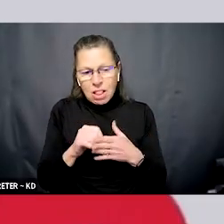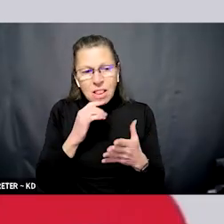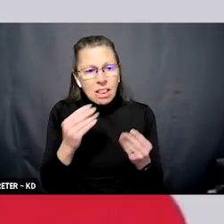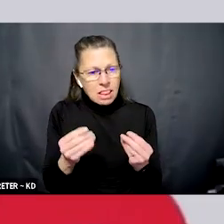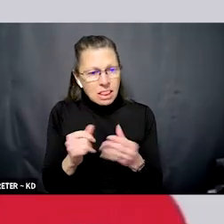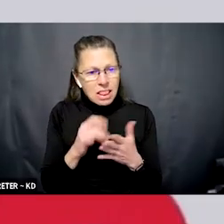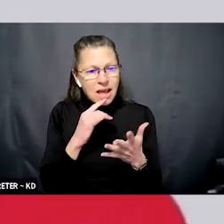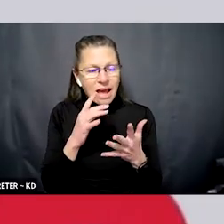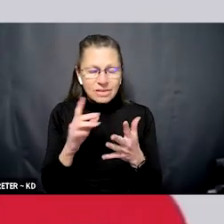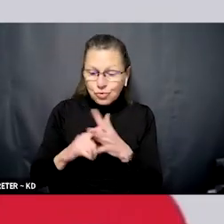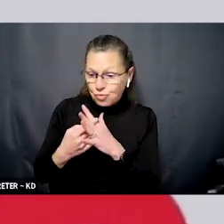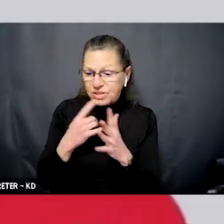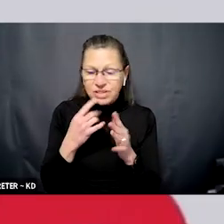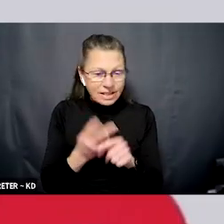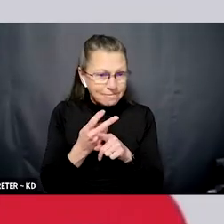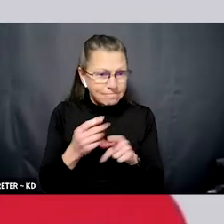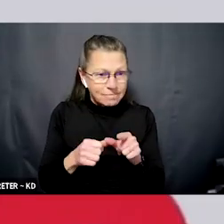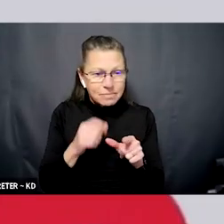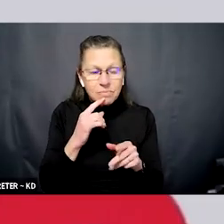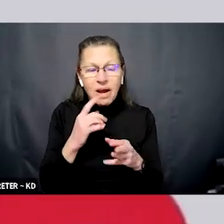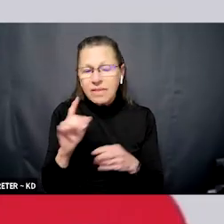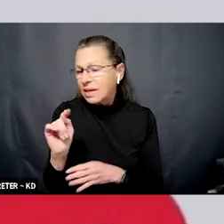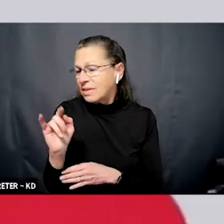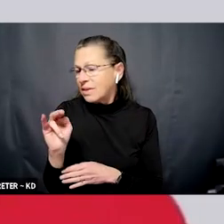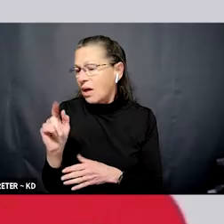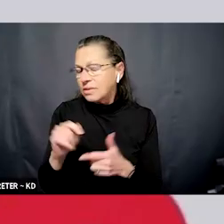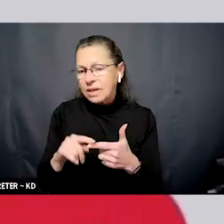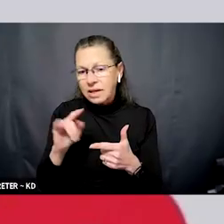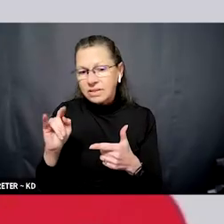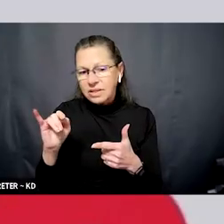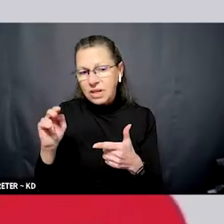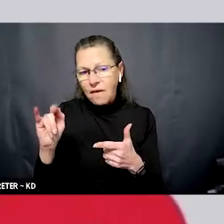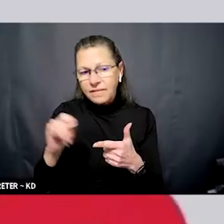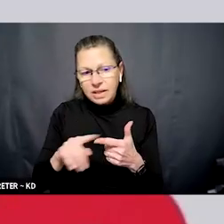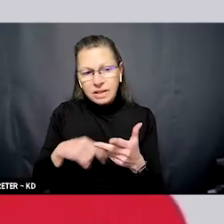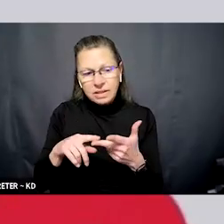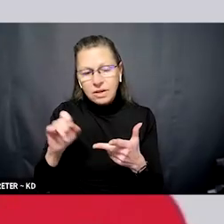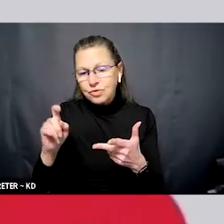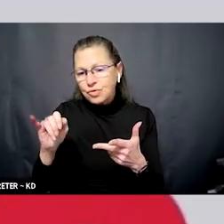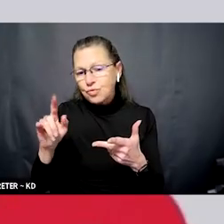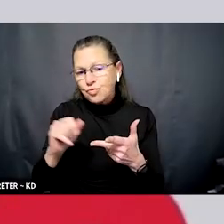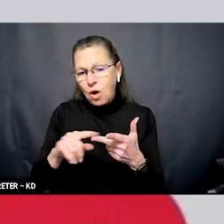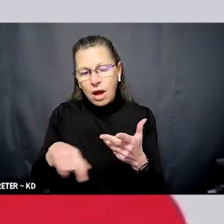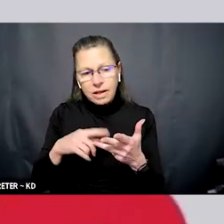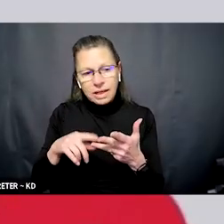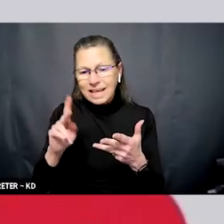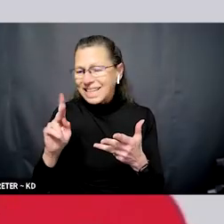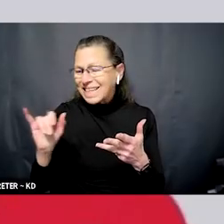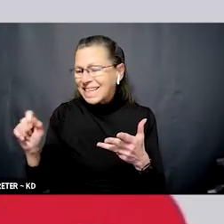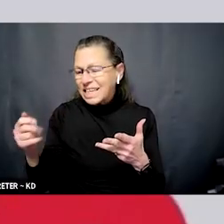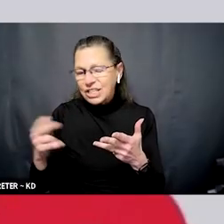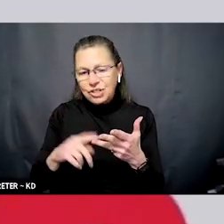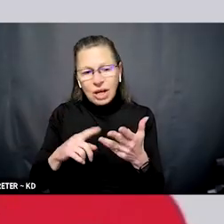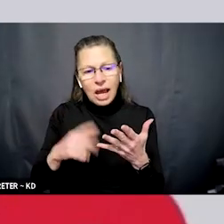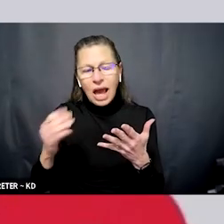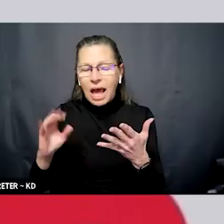cared for by the Tongva, Tataviam, Serrano, Kizh, and Chumash Peoples. We honor and pay respect